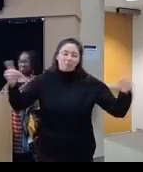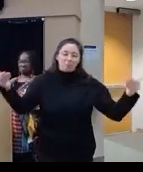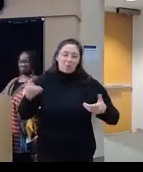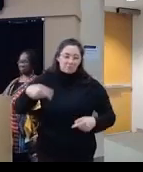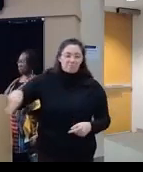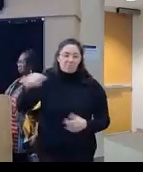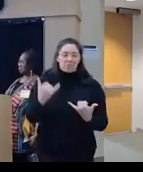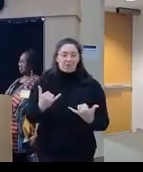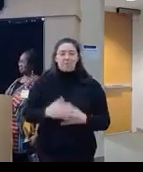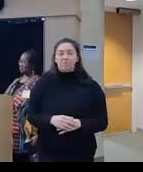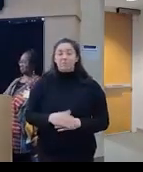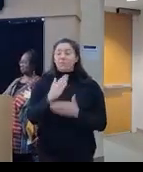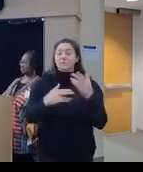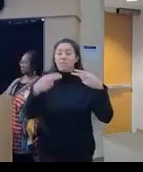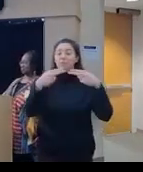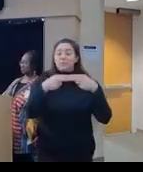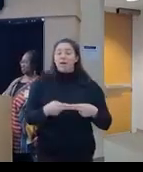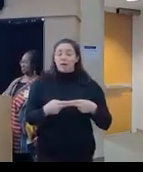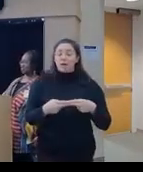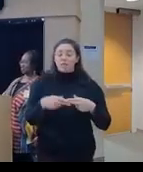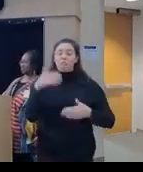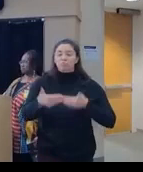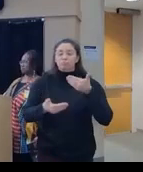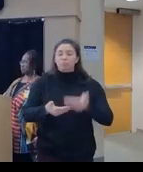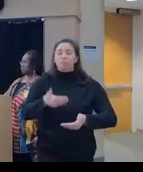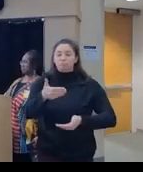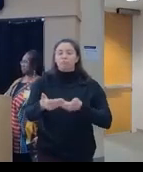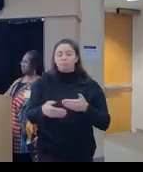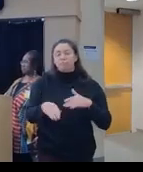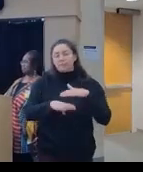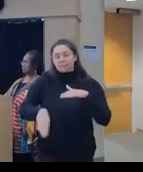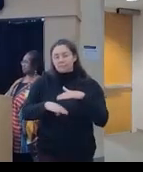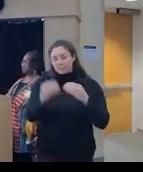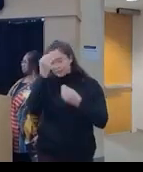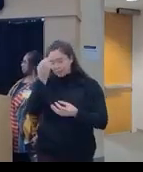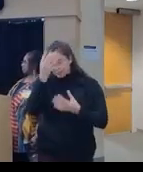we have a few slides here today just to kind of go through some of our Basics um we do have